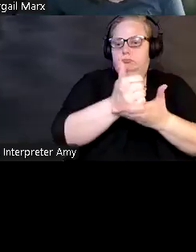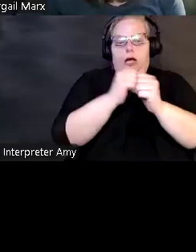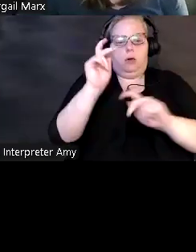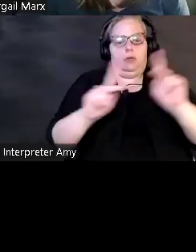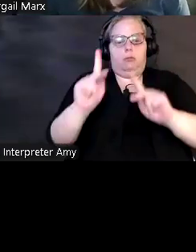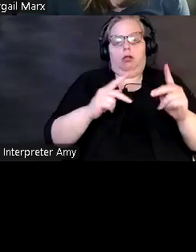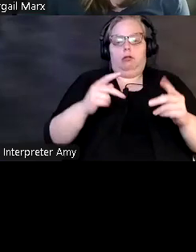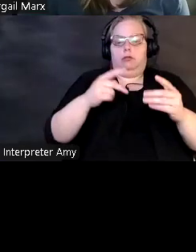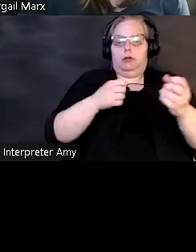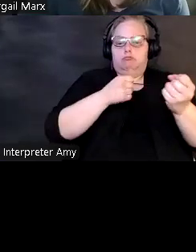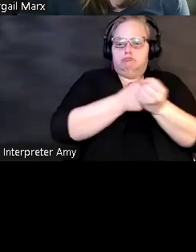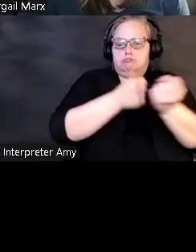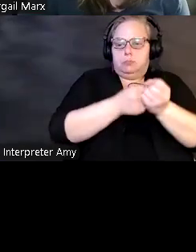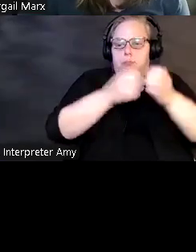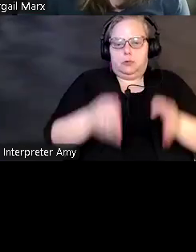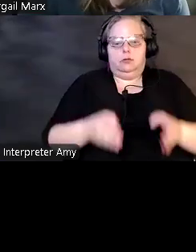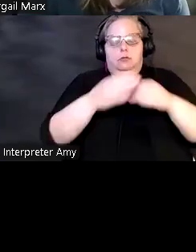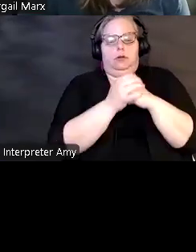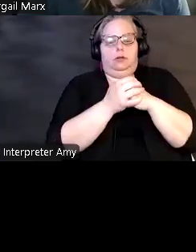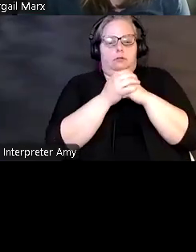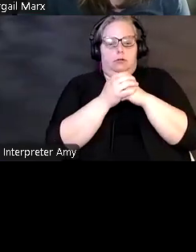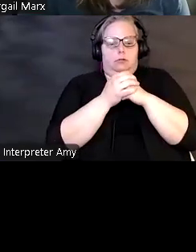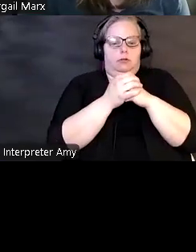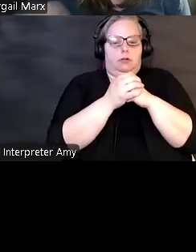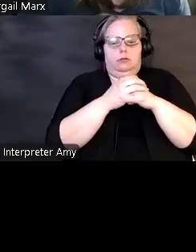can help support that communication. Perfect.